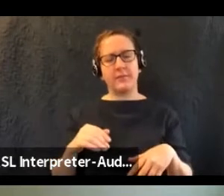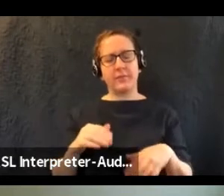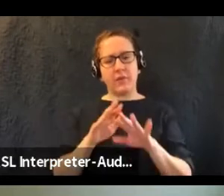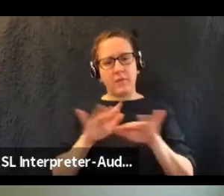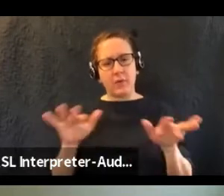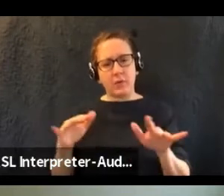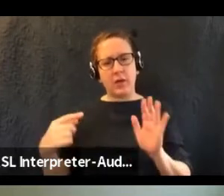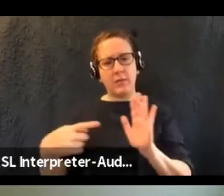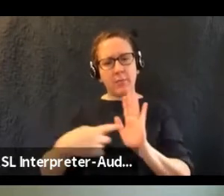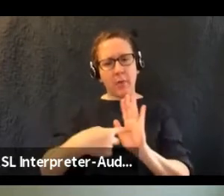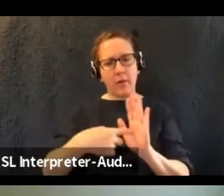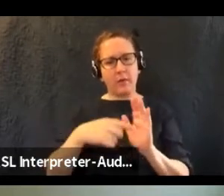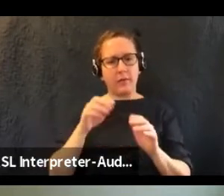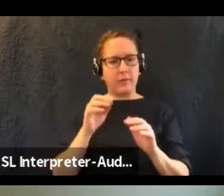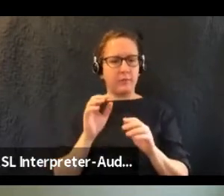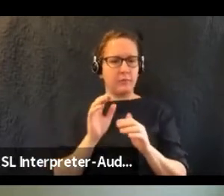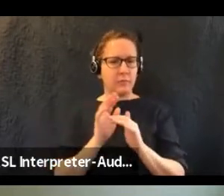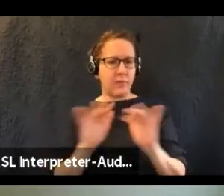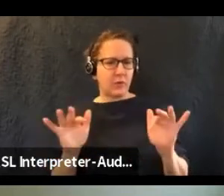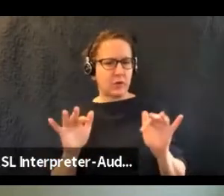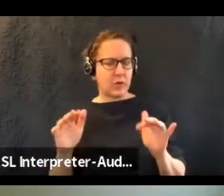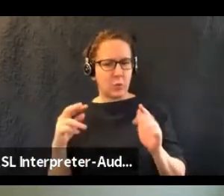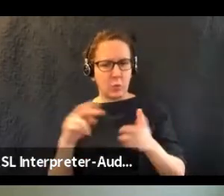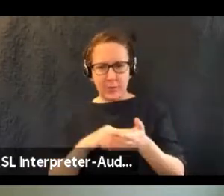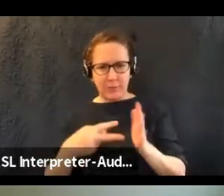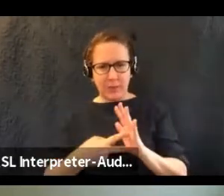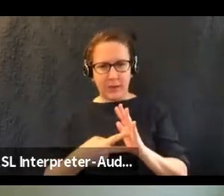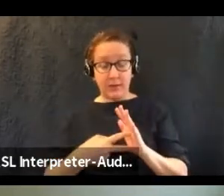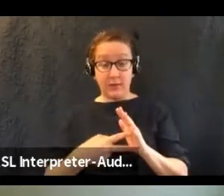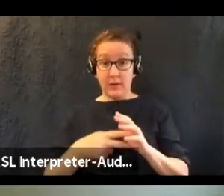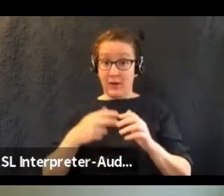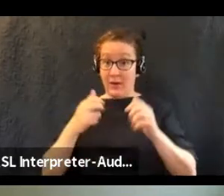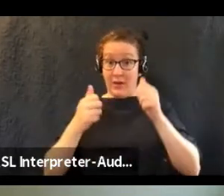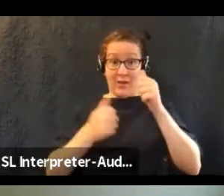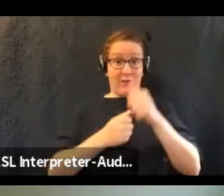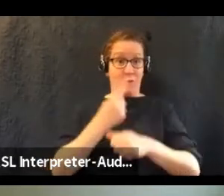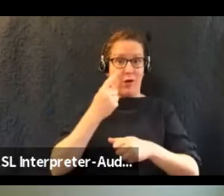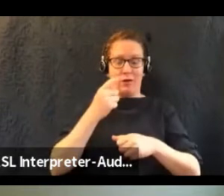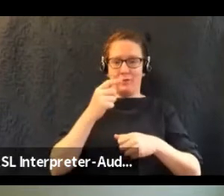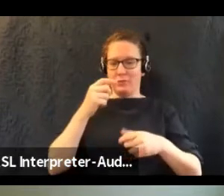model of disability? And this is a work in progress for everyone, I'm sure.